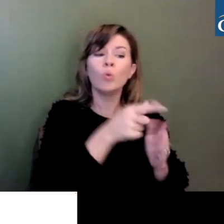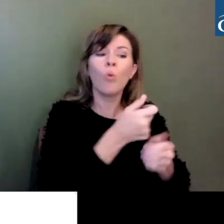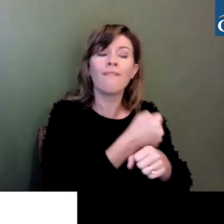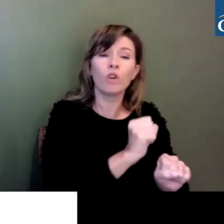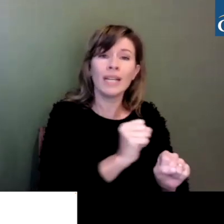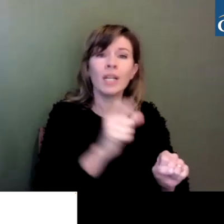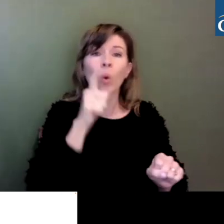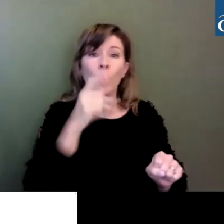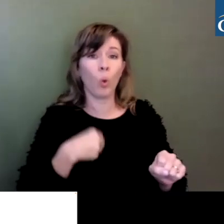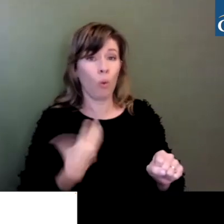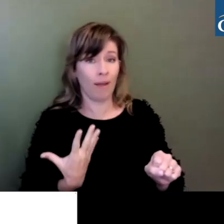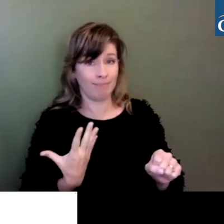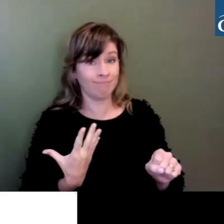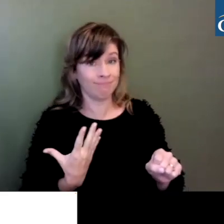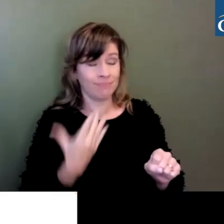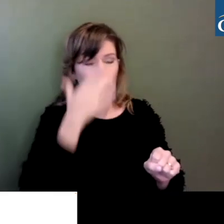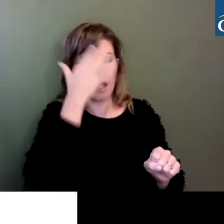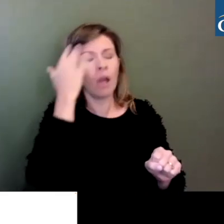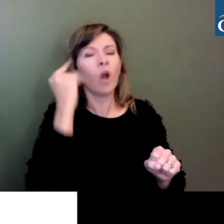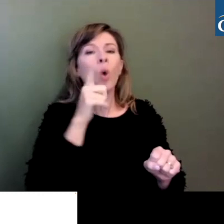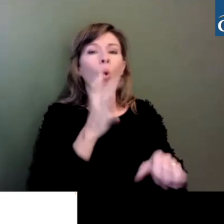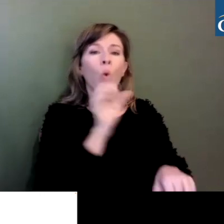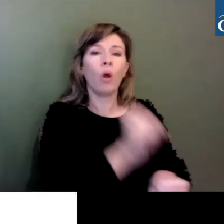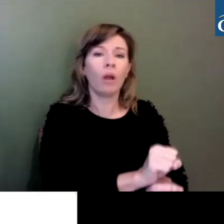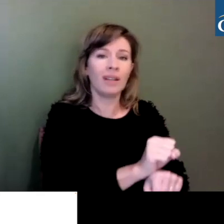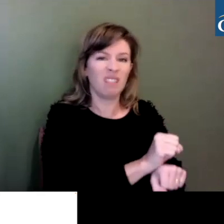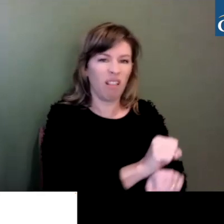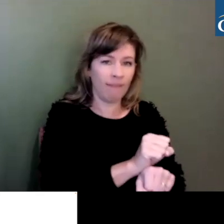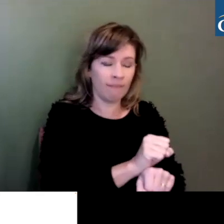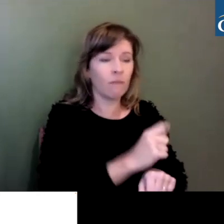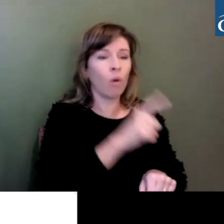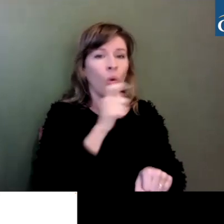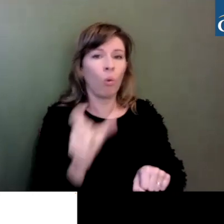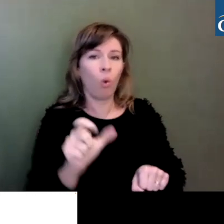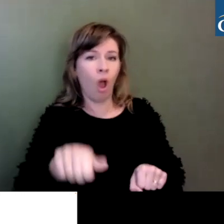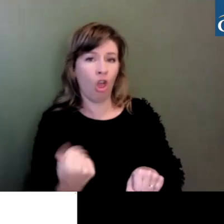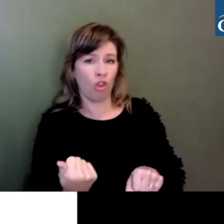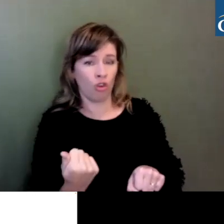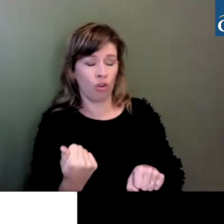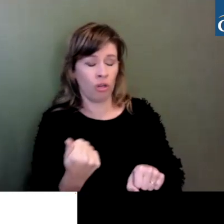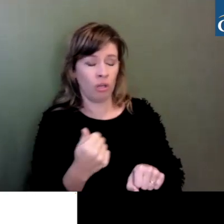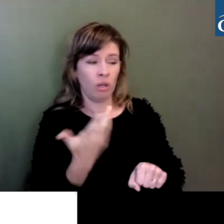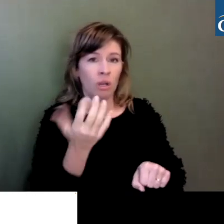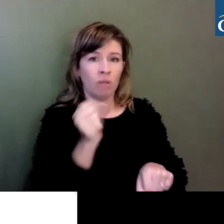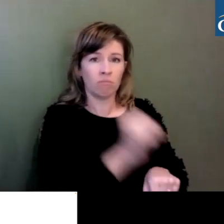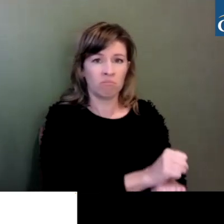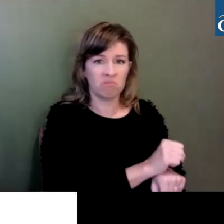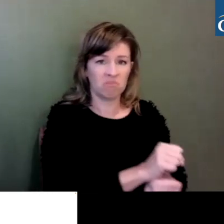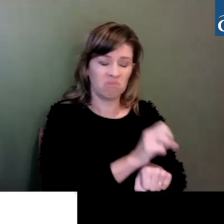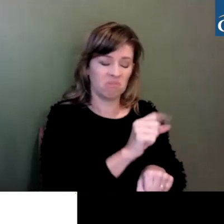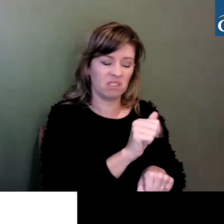white, who was enslaved, and who was other. And slave in that sense operated as a proxy for being black for the most